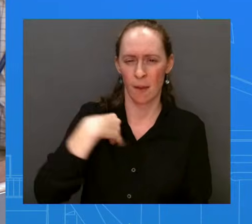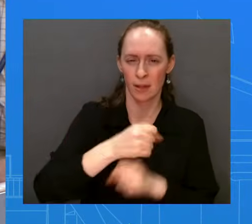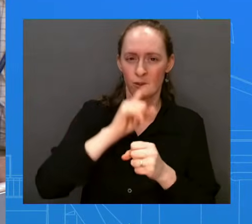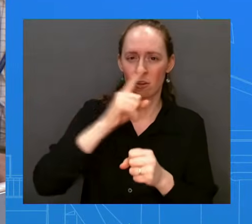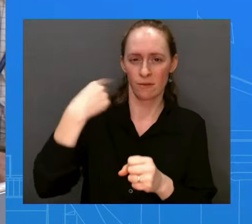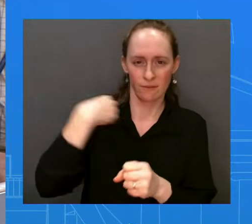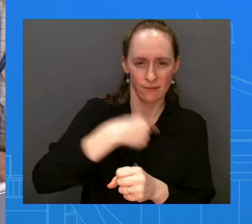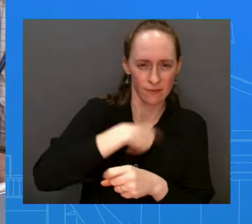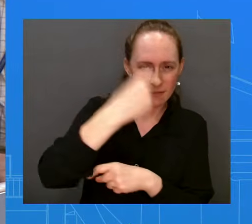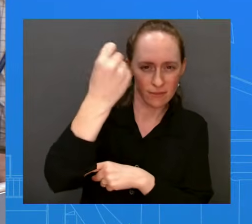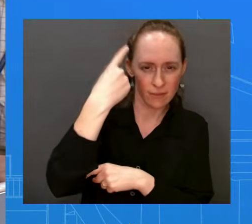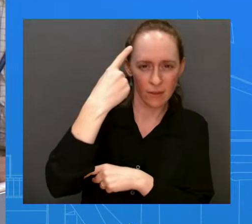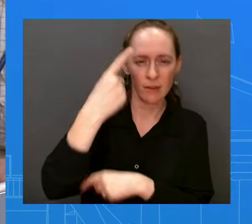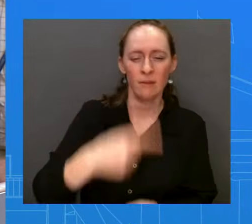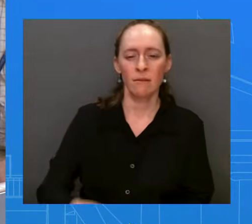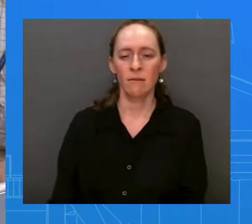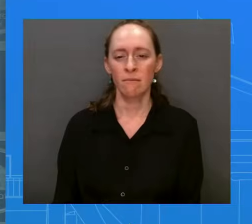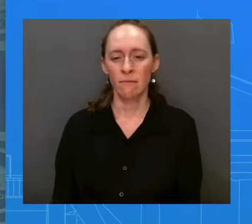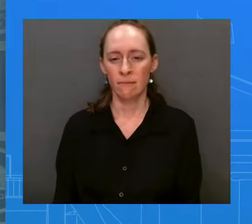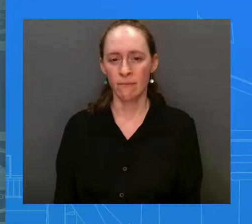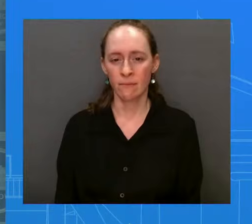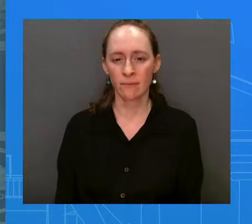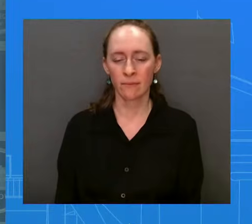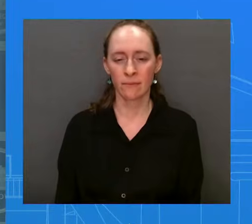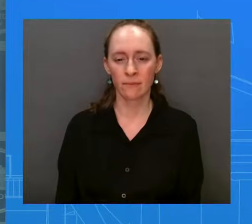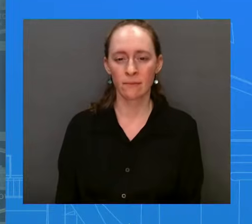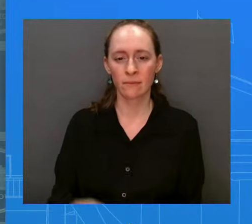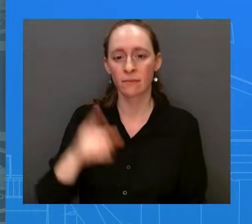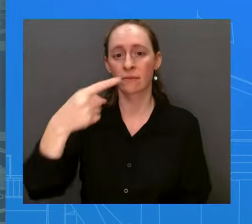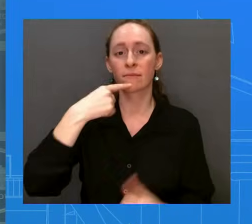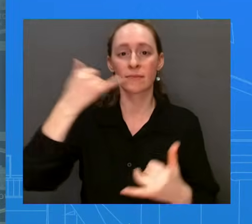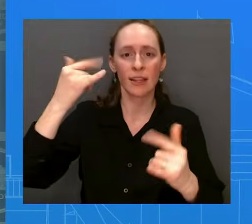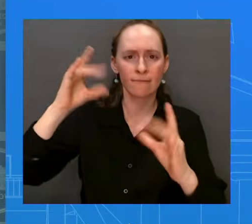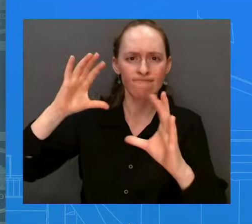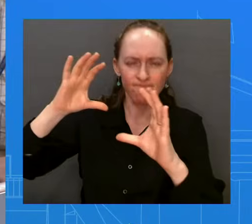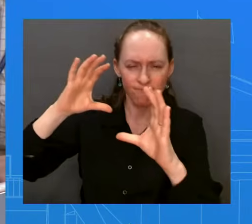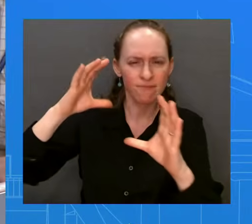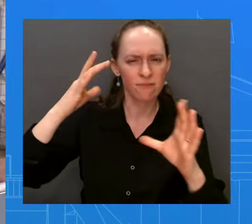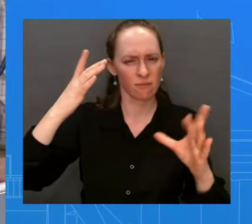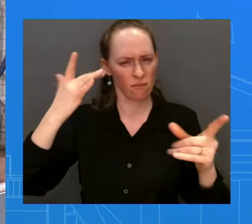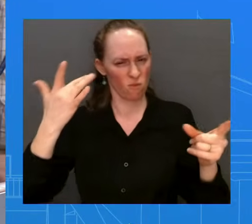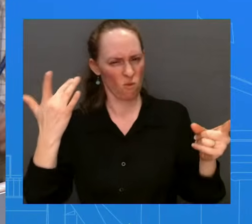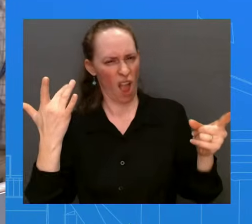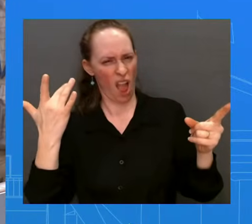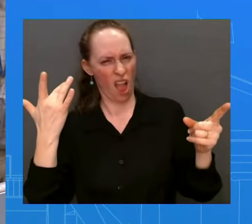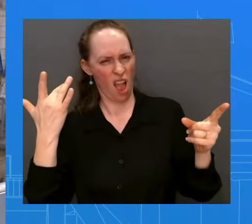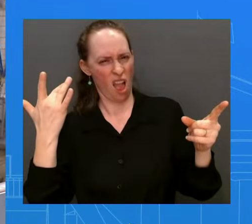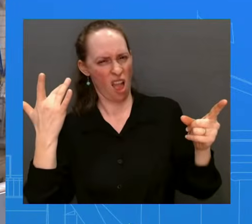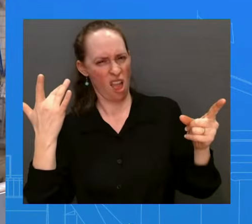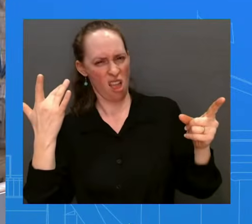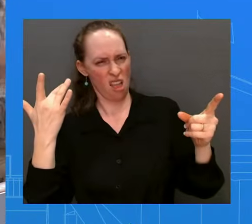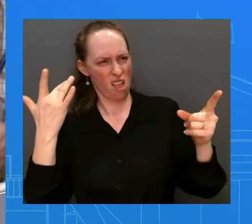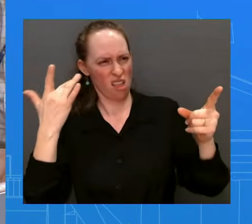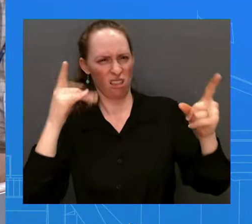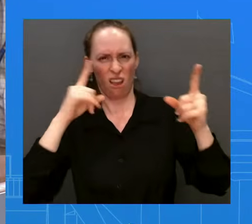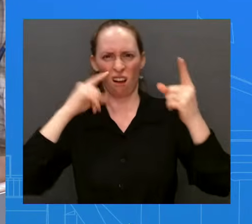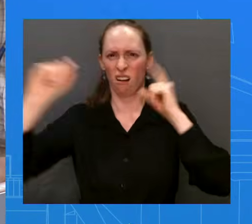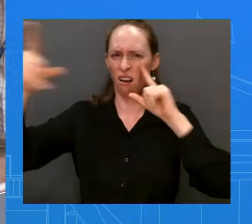Mr. Kirby: I said that could be one reason why we're finding more. The Press: Could be one reason. But what we're getting at is, you know, why are we all of a sudden shooting them down?